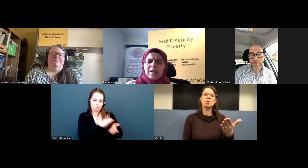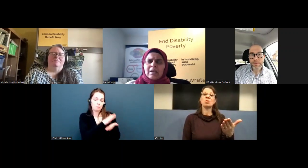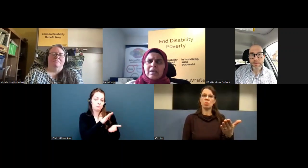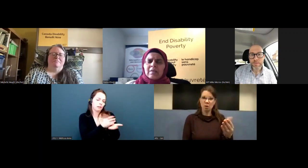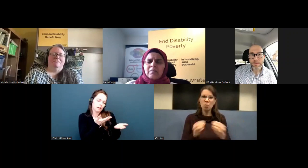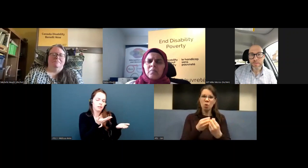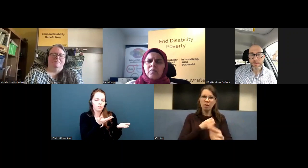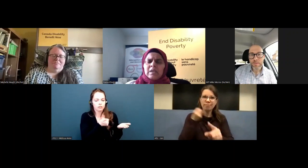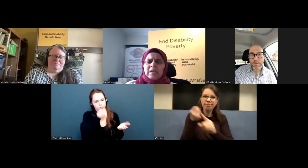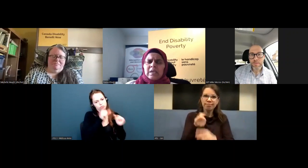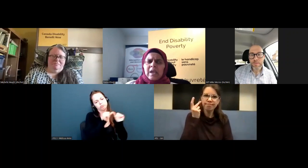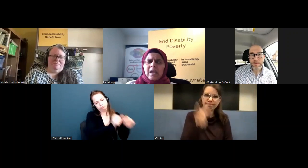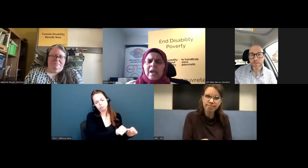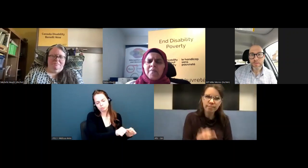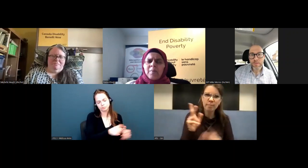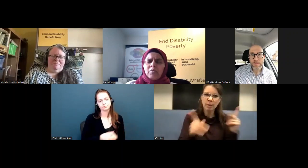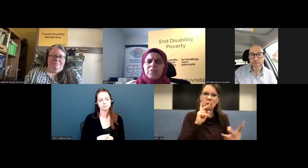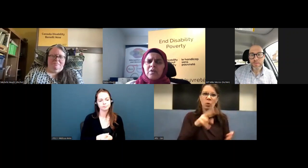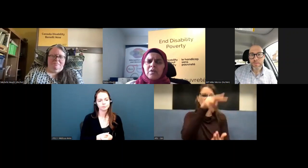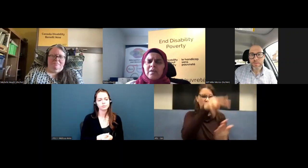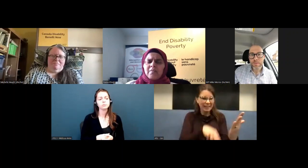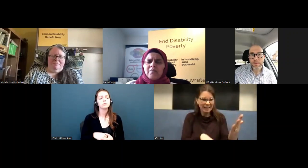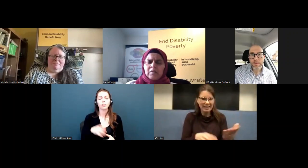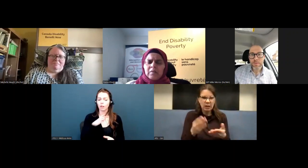WE HAVE POSTCARDS AVAILABLE.